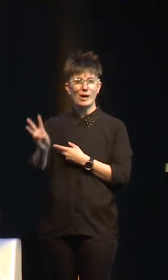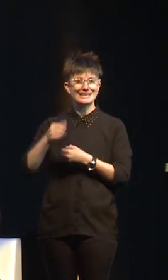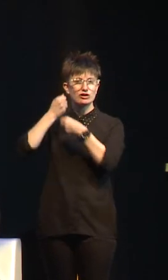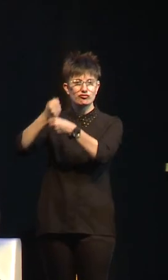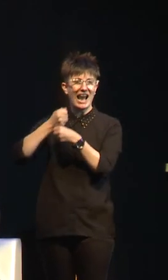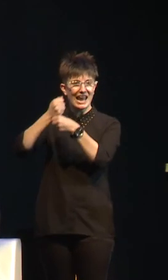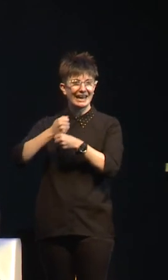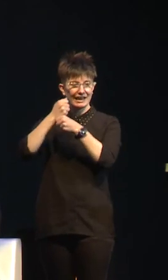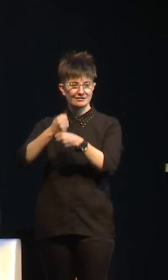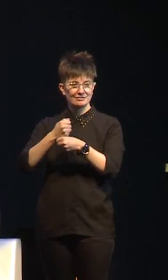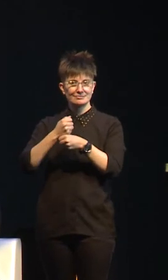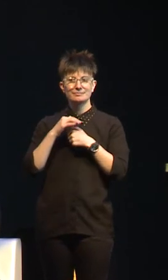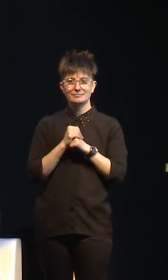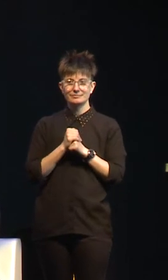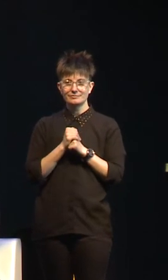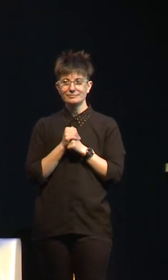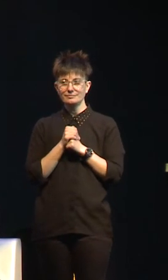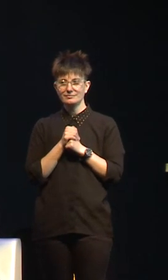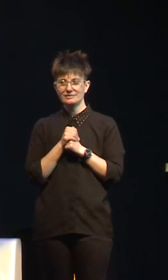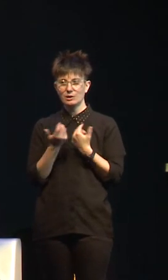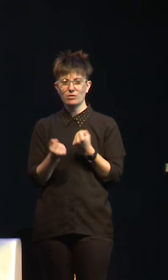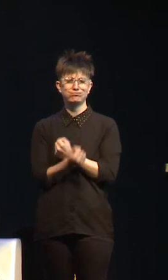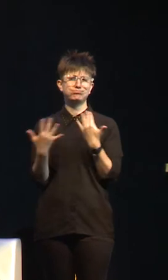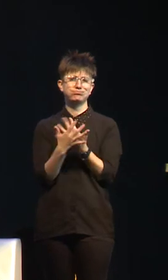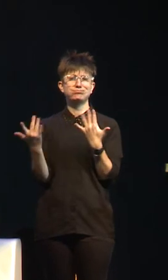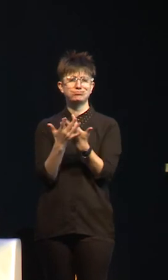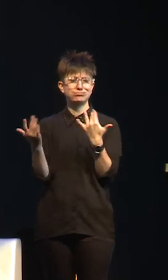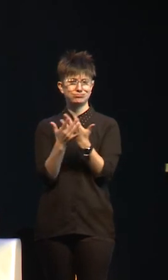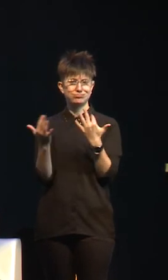and there were three times as many people out there that morning as the climate marches